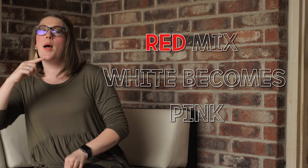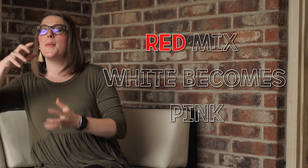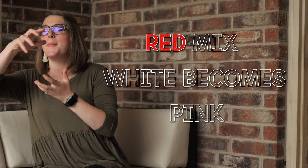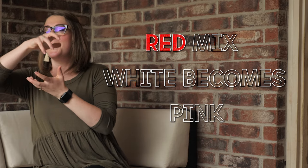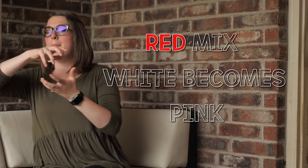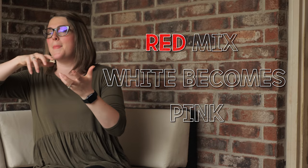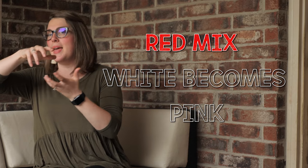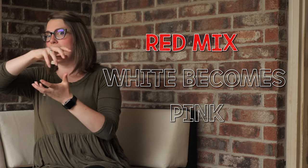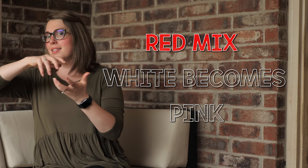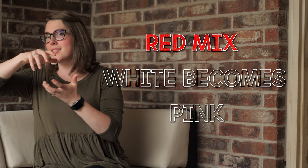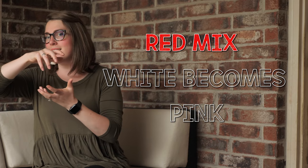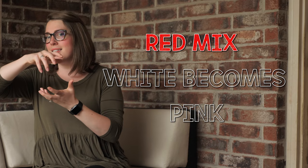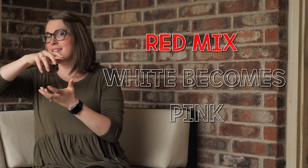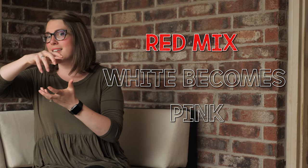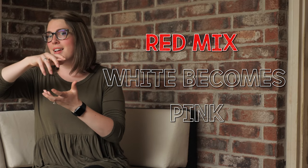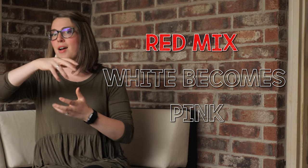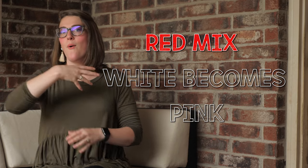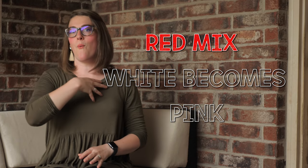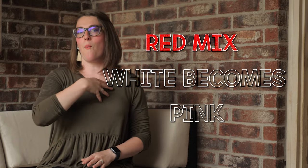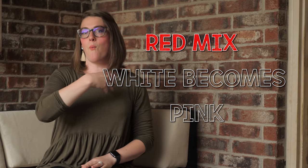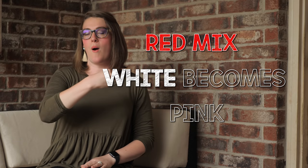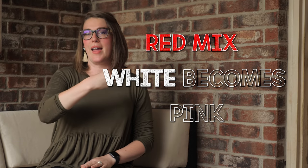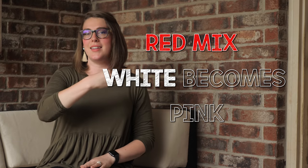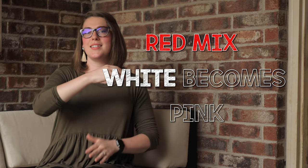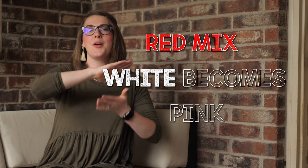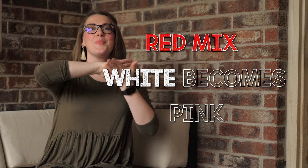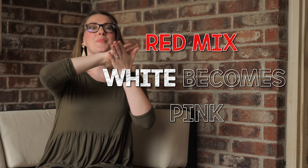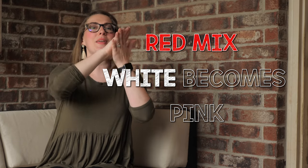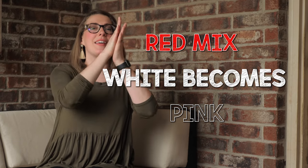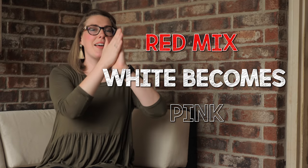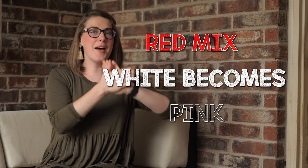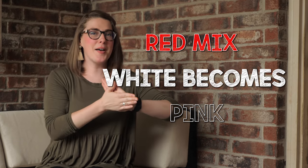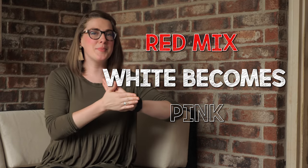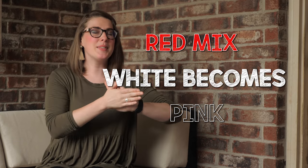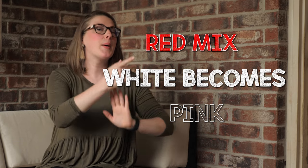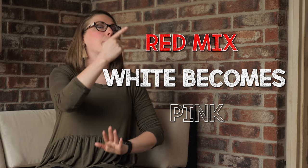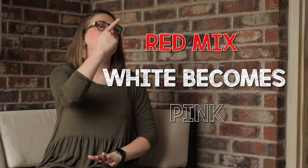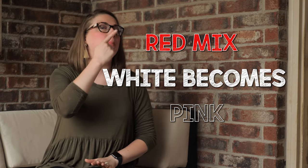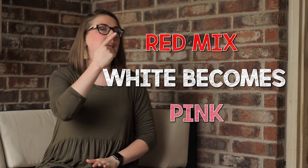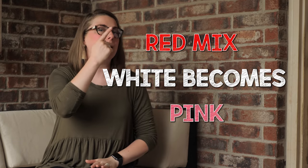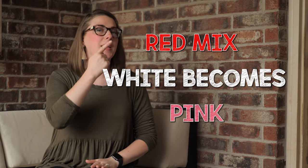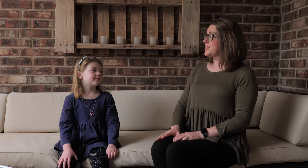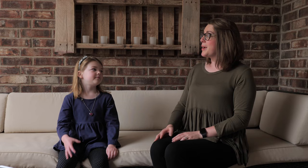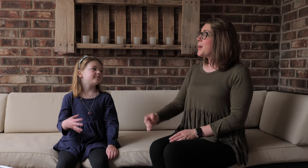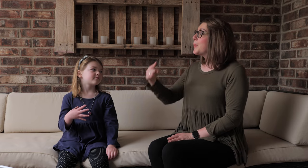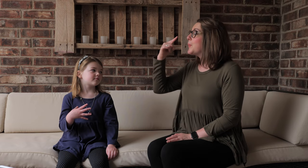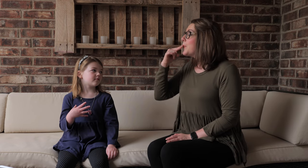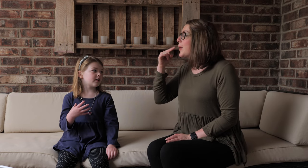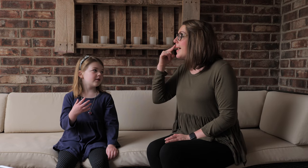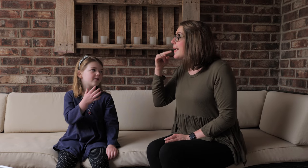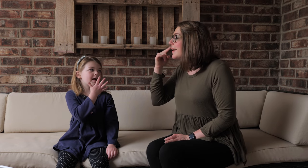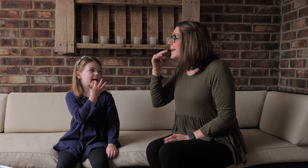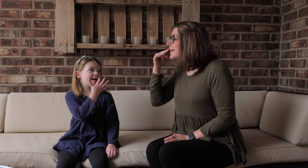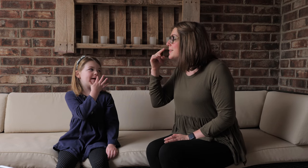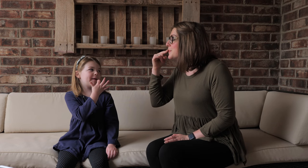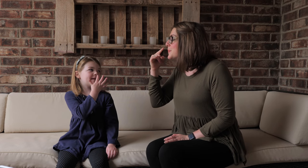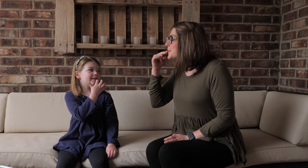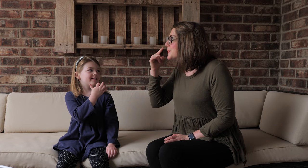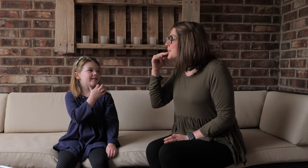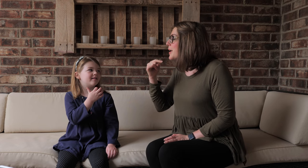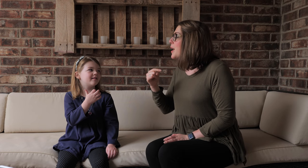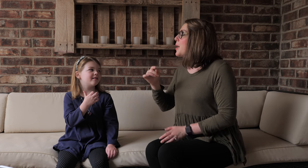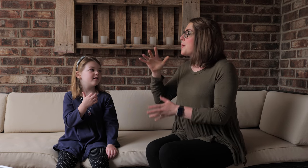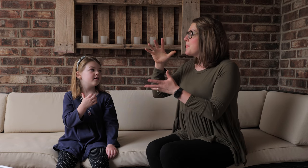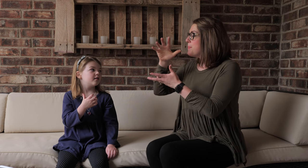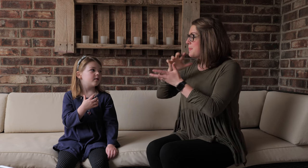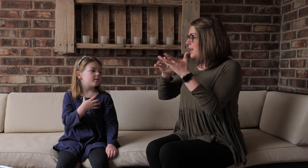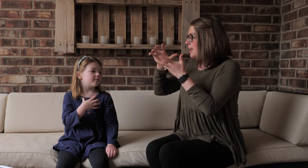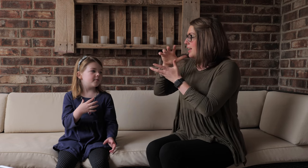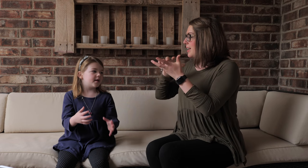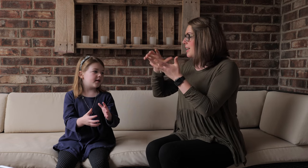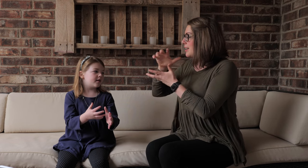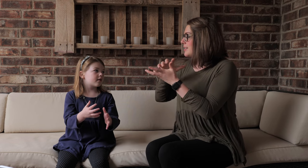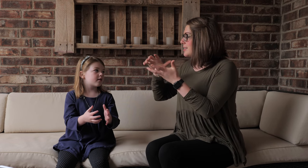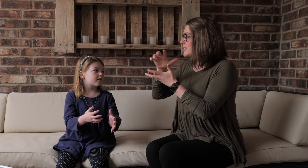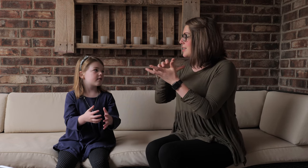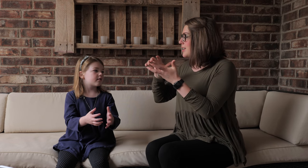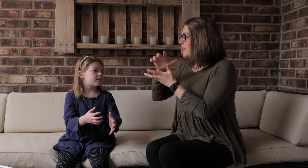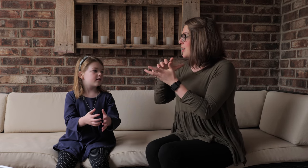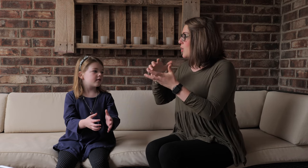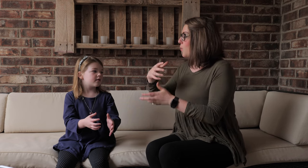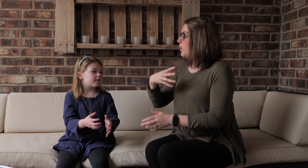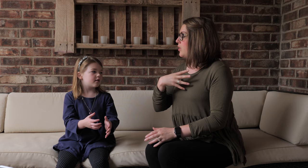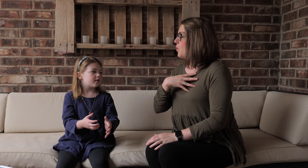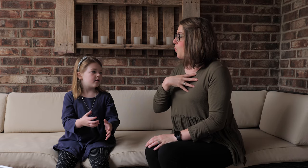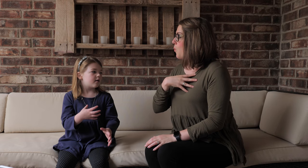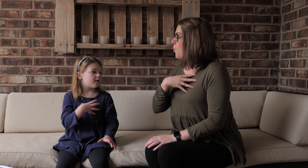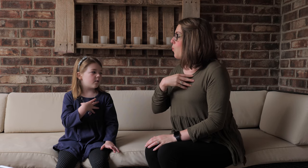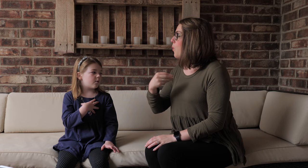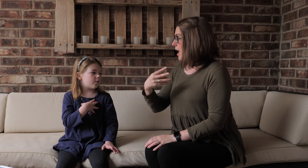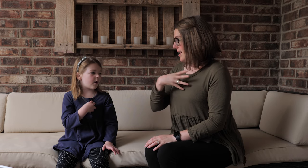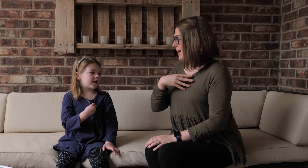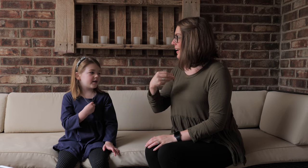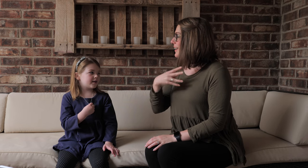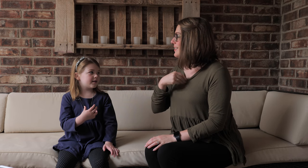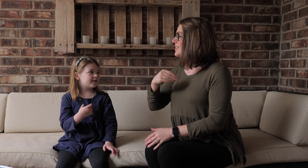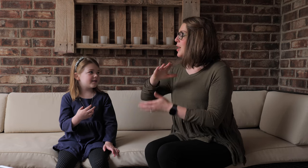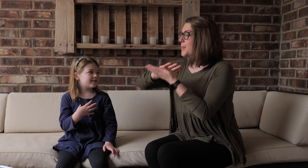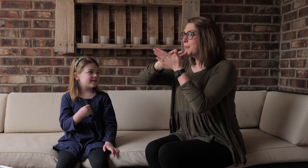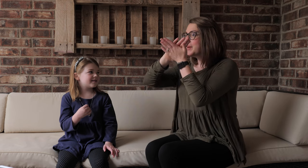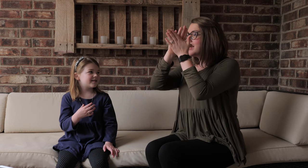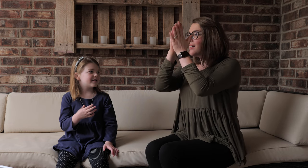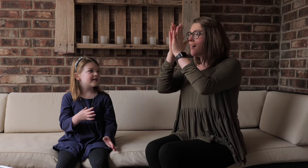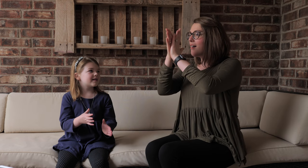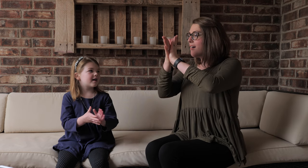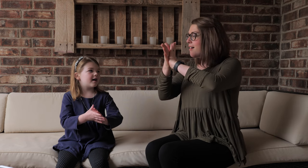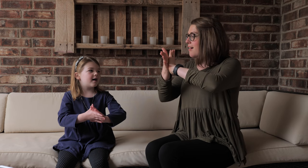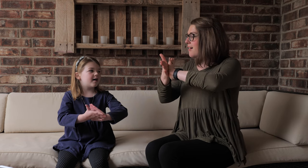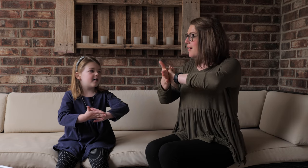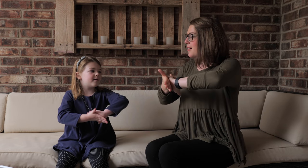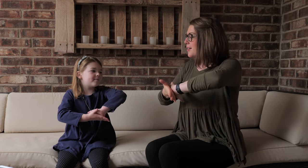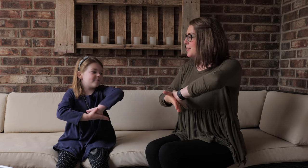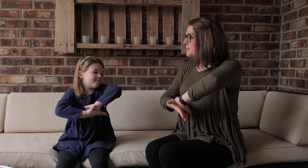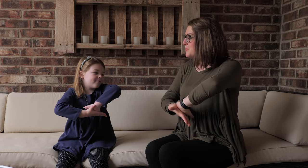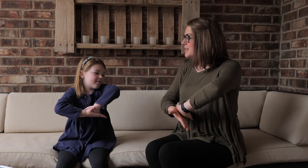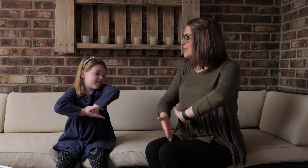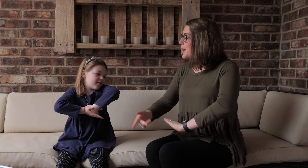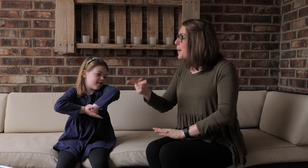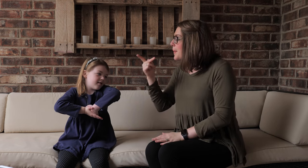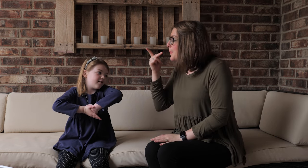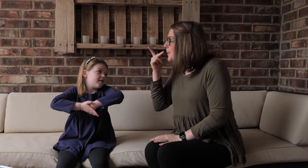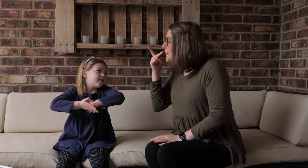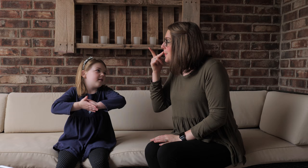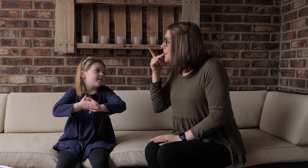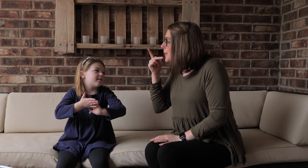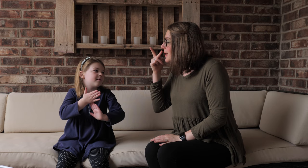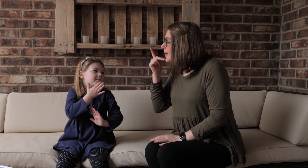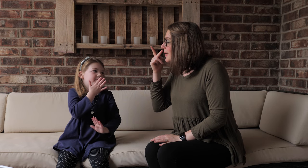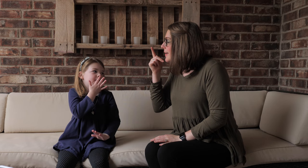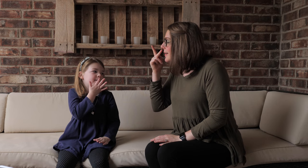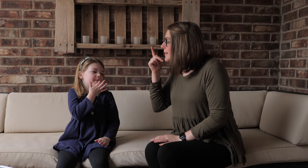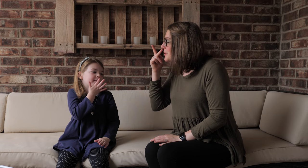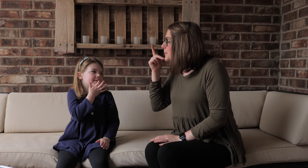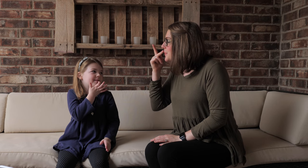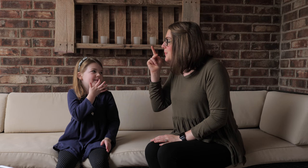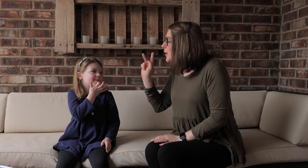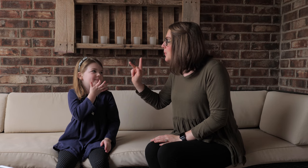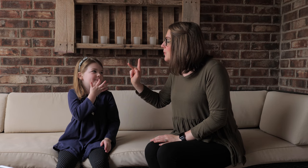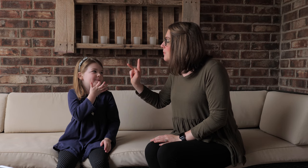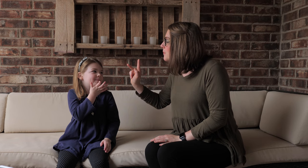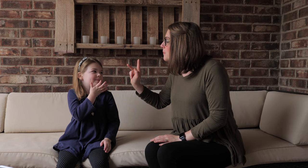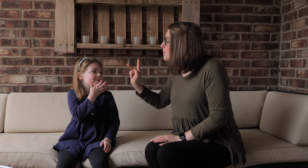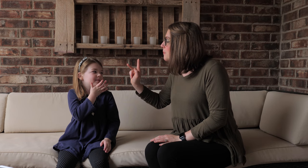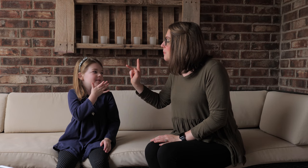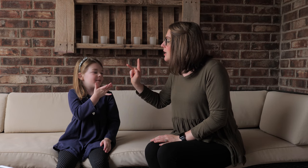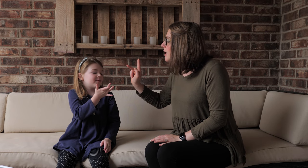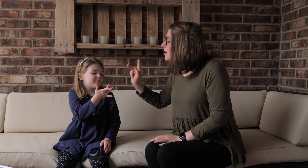RED MIX WHITE BECOMES PINK RED MIX with WHITE BECOMES PINK...PINK